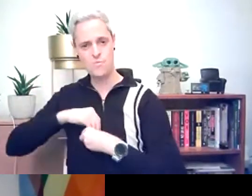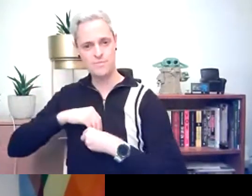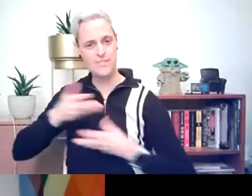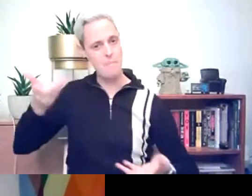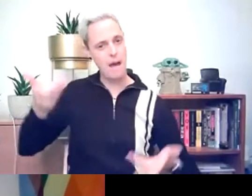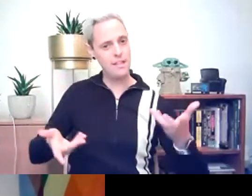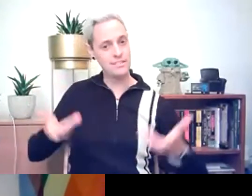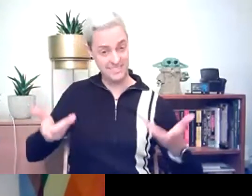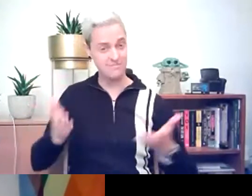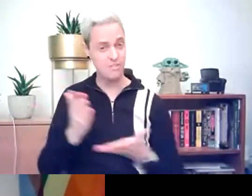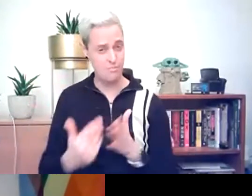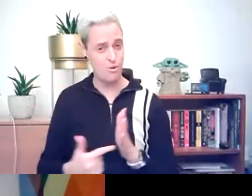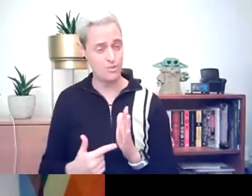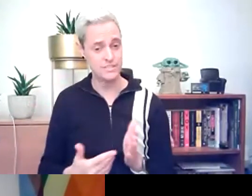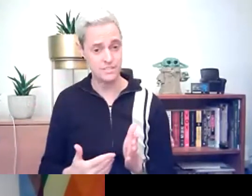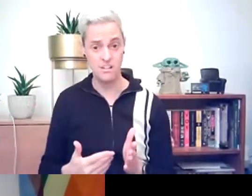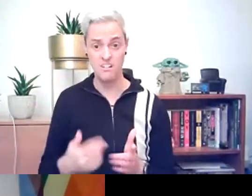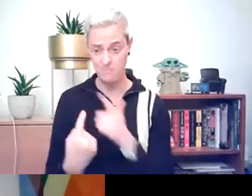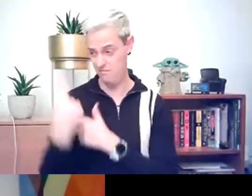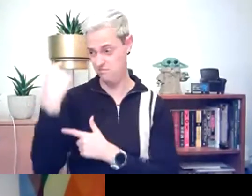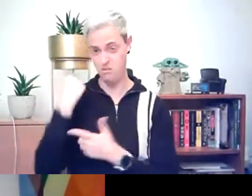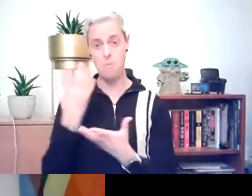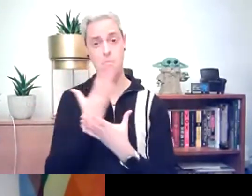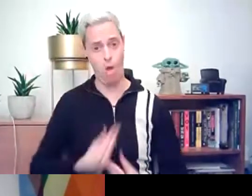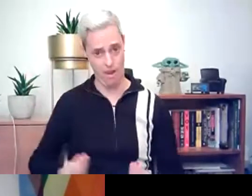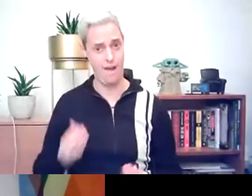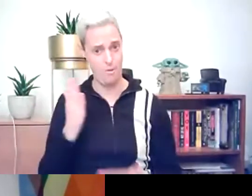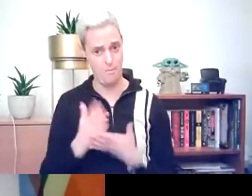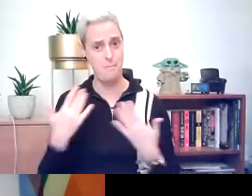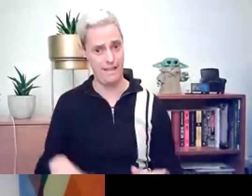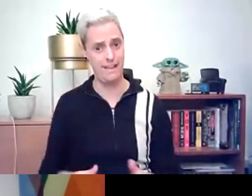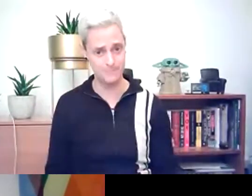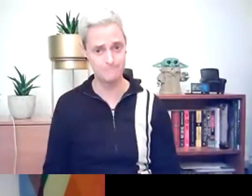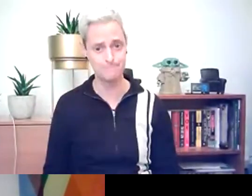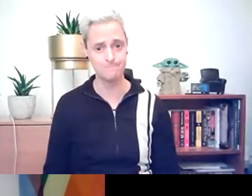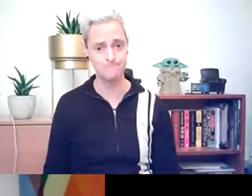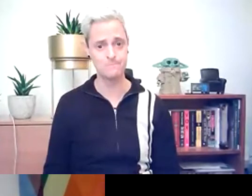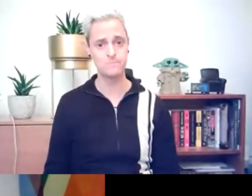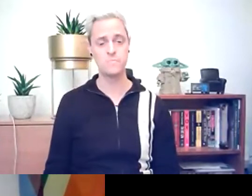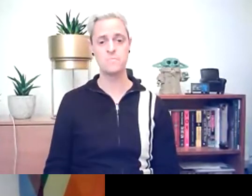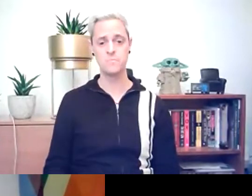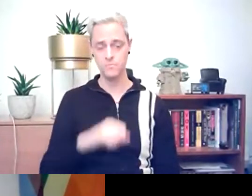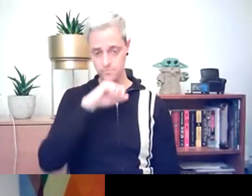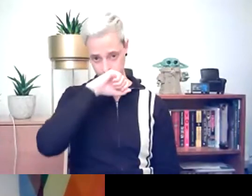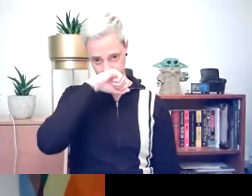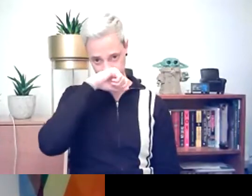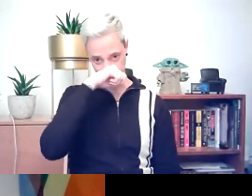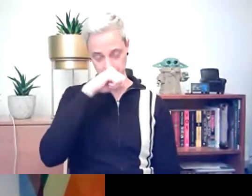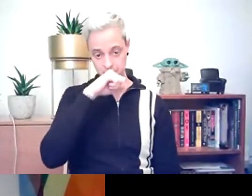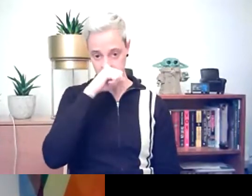that work. I have, I have burn out I have that has happened to me in the past and I think the. 18:37:44 The key thing I noticed there was